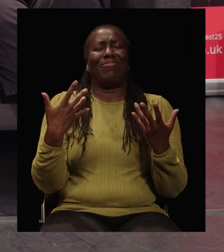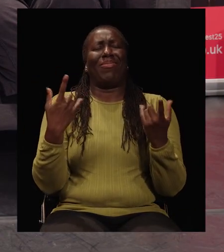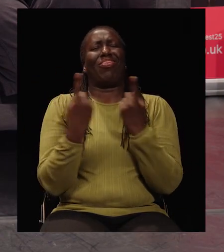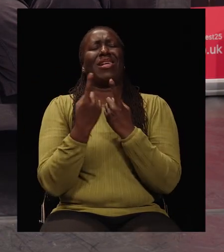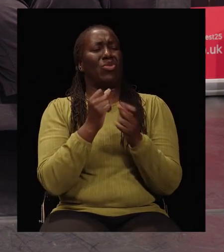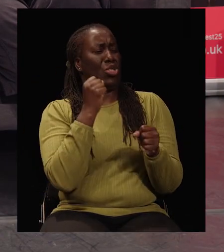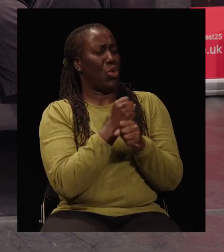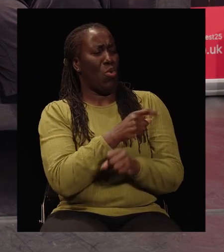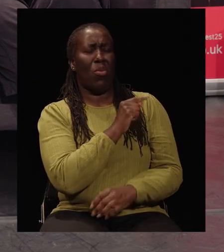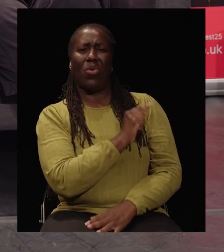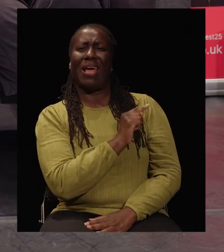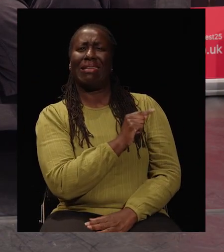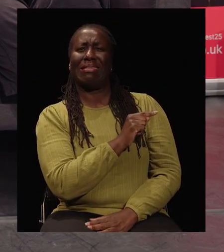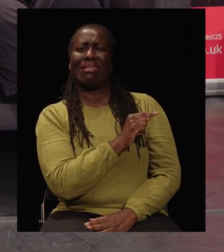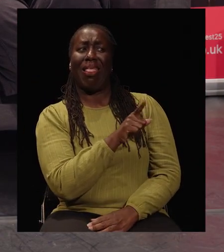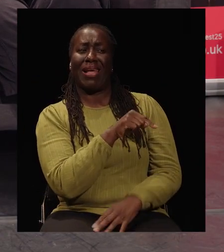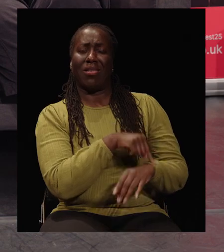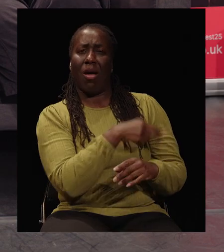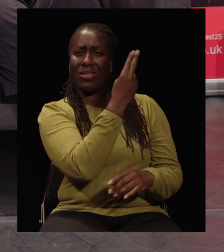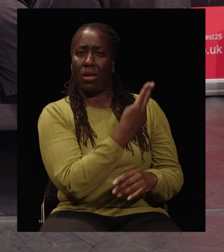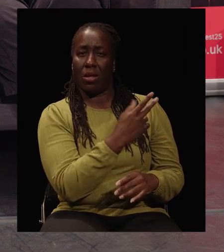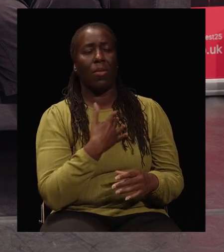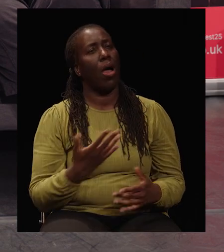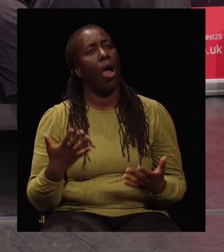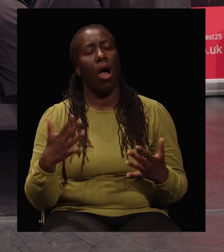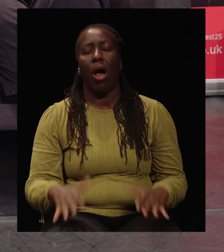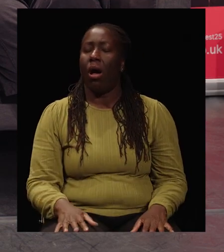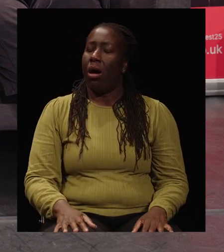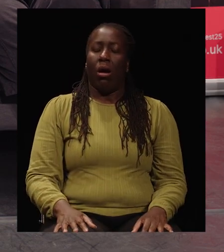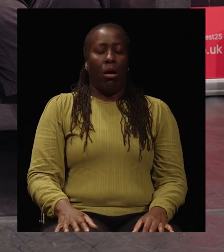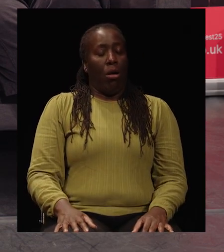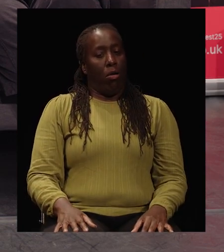to survive as an artist. And I really feel for people